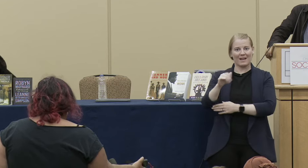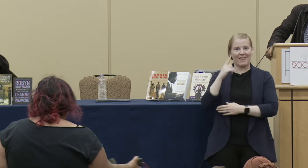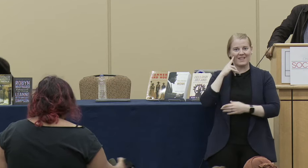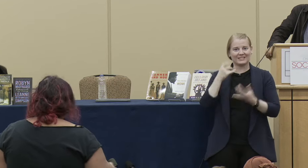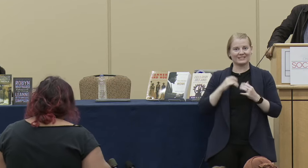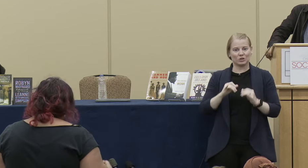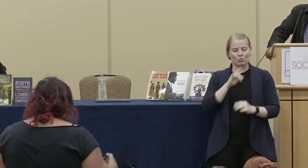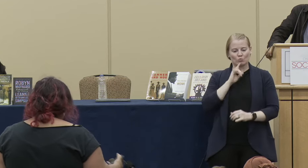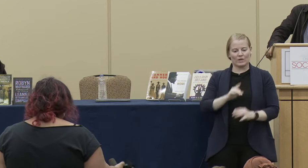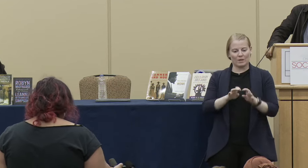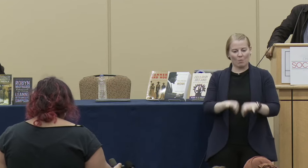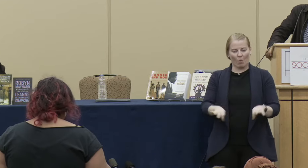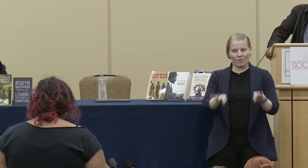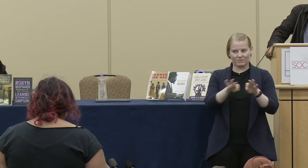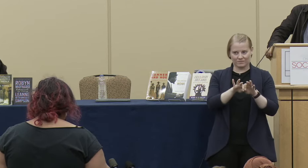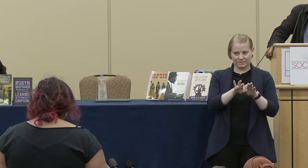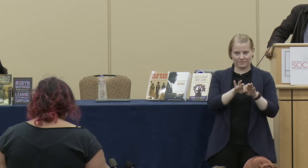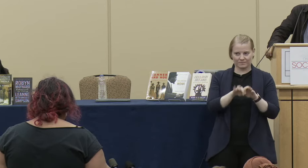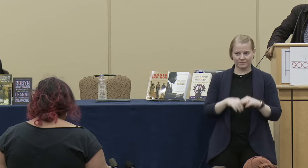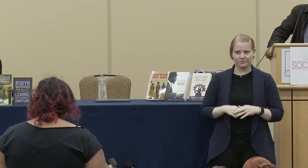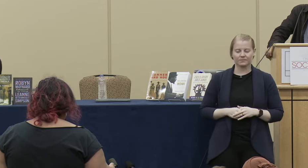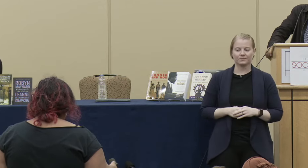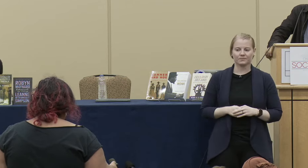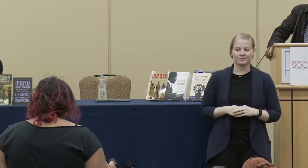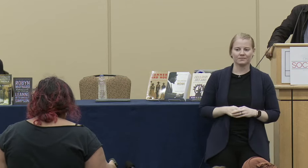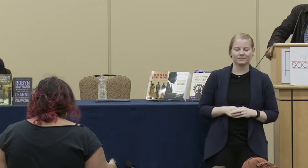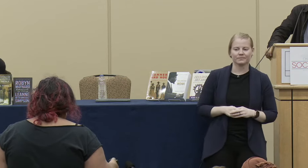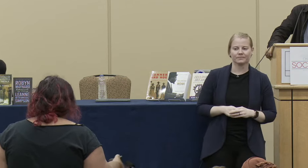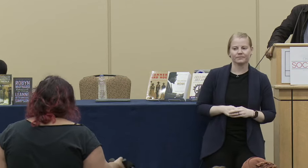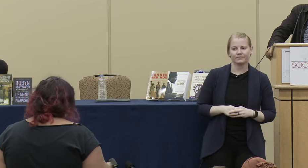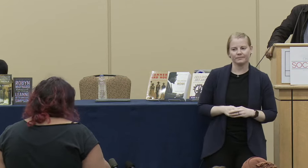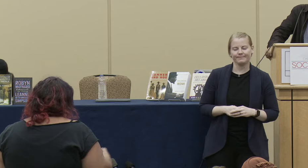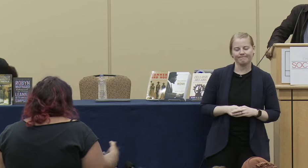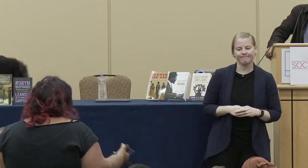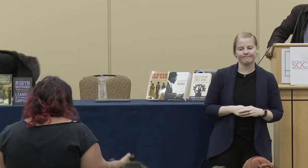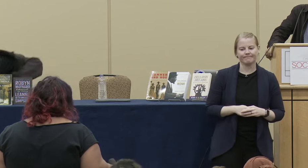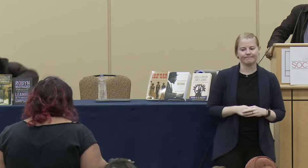fighting the embargo against Cuba . Very important.